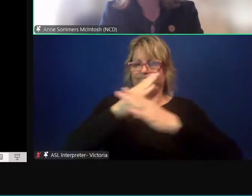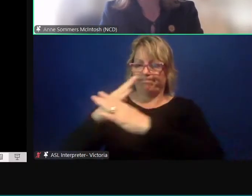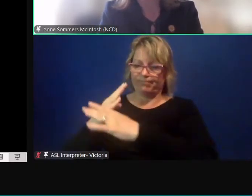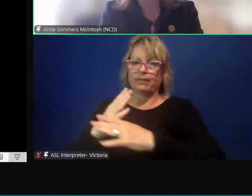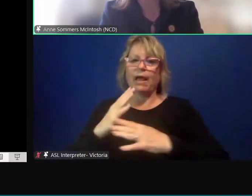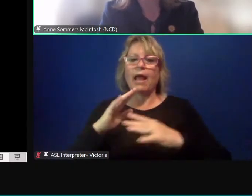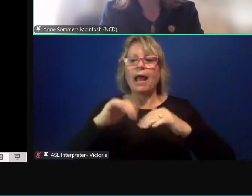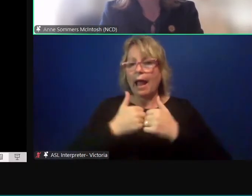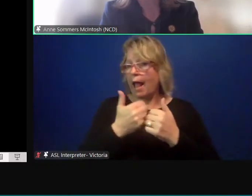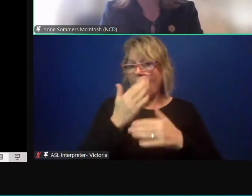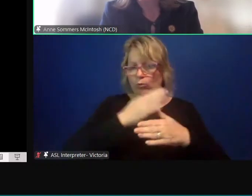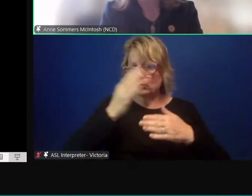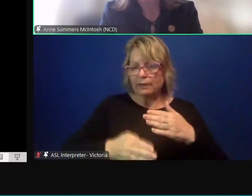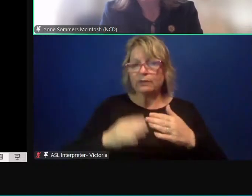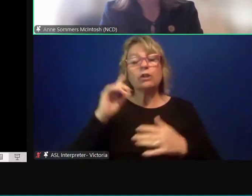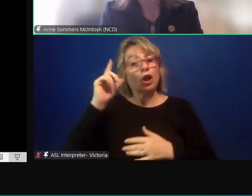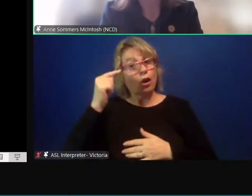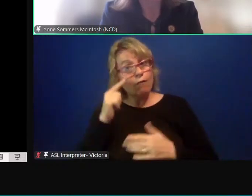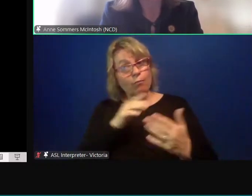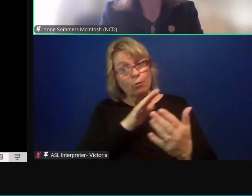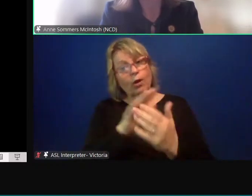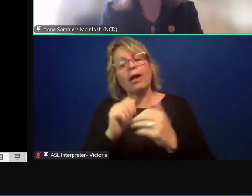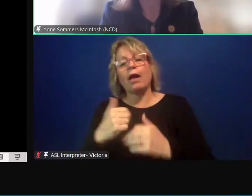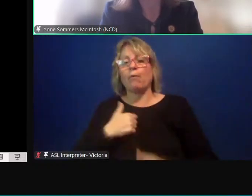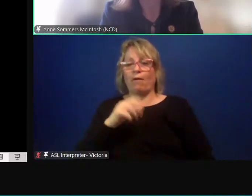all-government approach, and it's available on our website for anyone who would like to